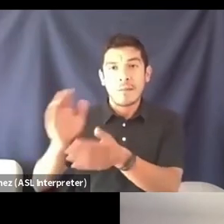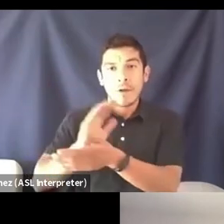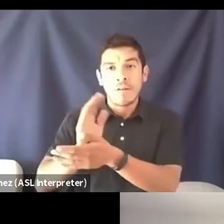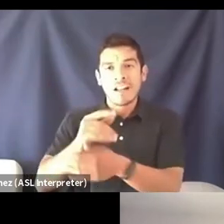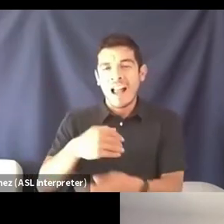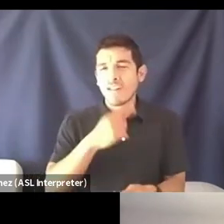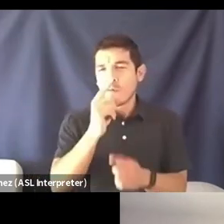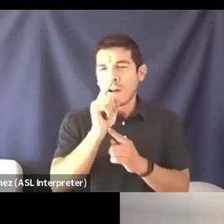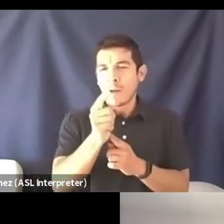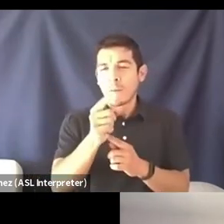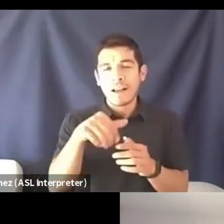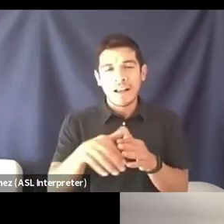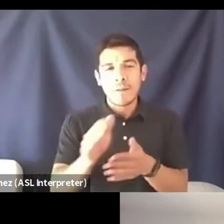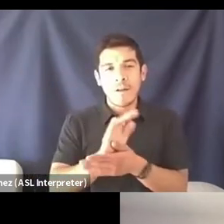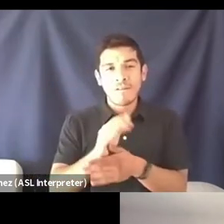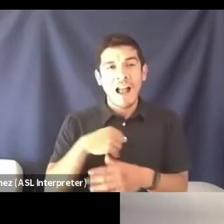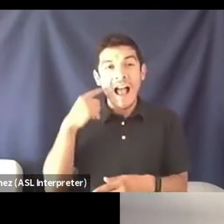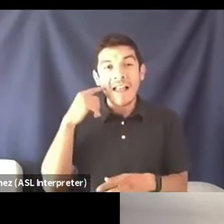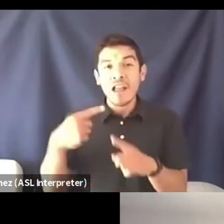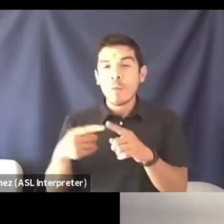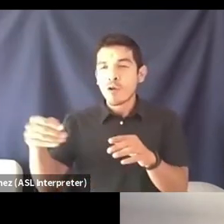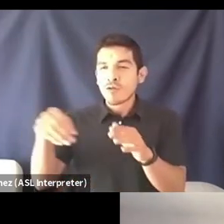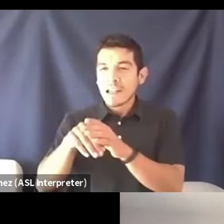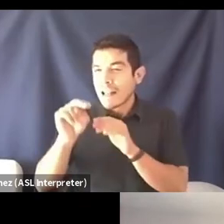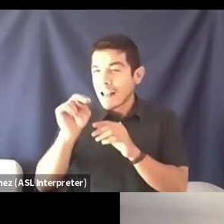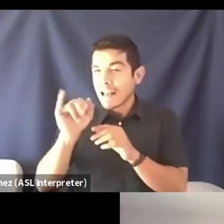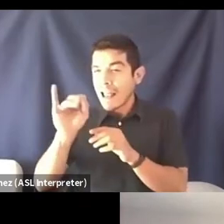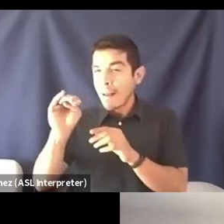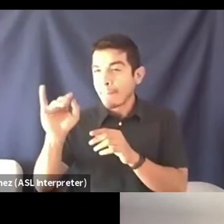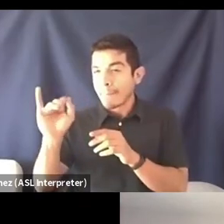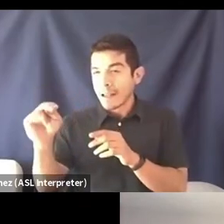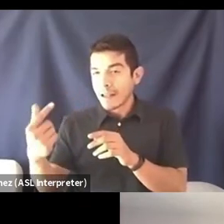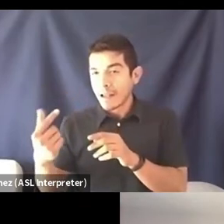I think it was when you were in Nanping where Yingying's mom tells you